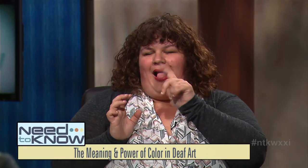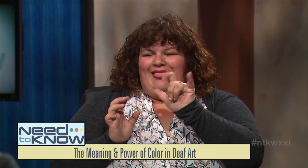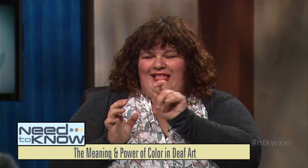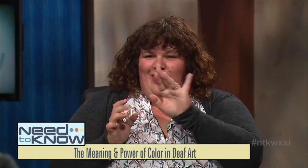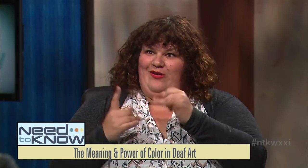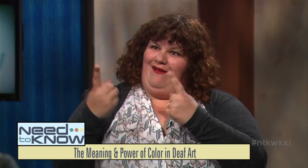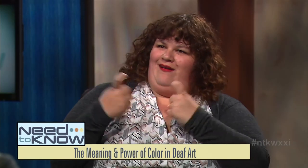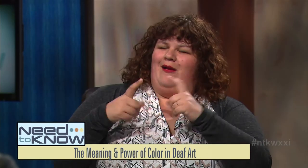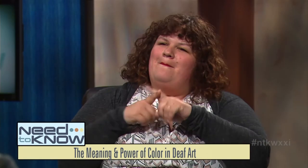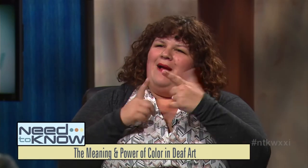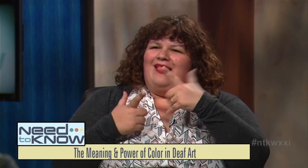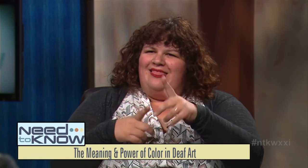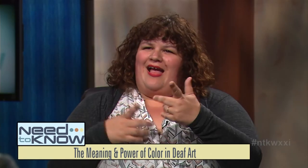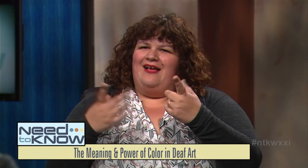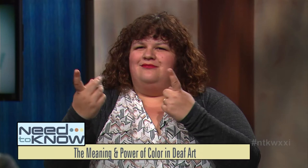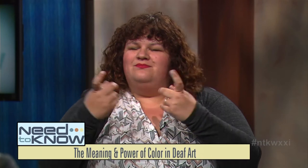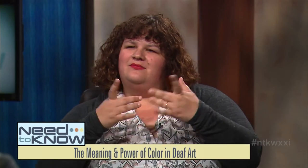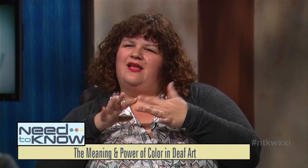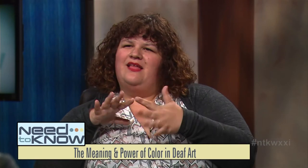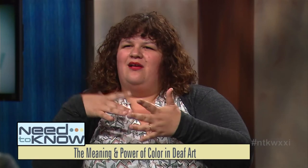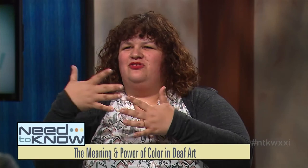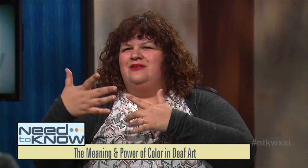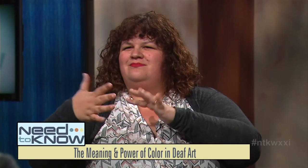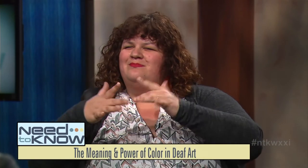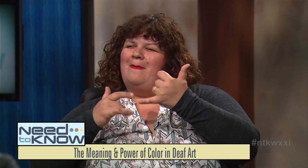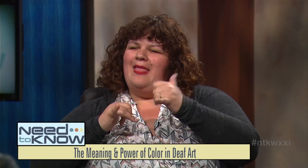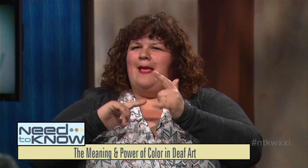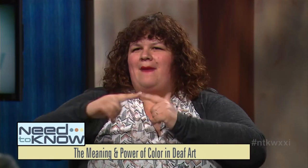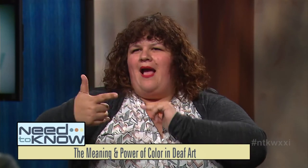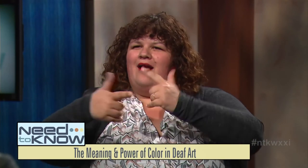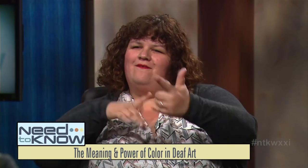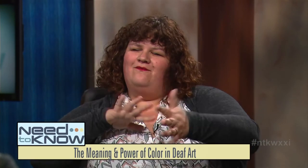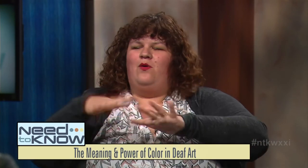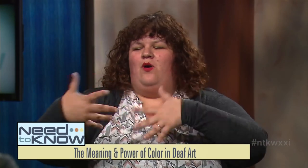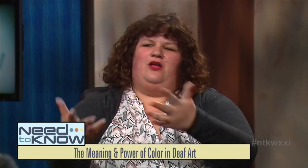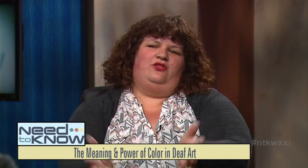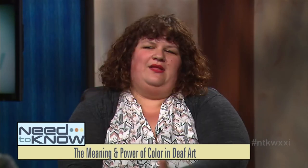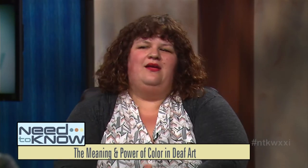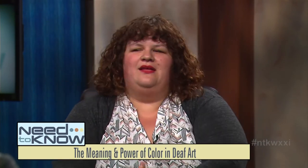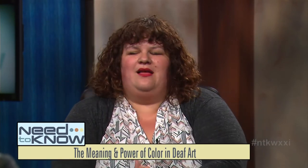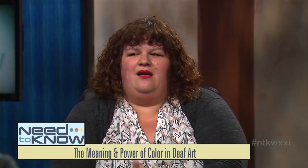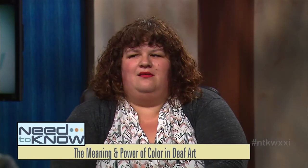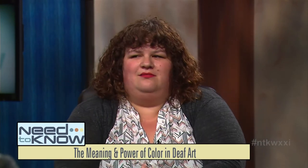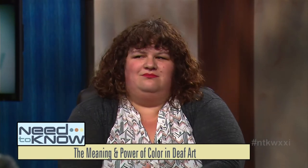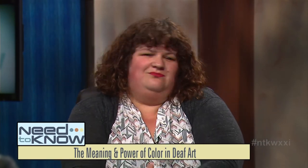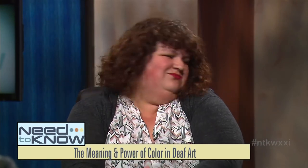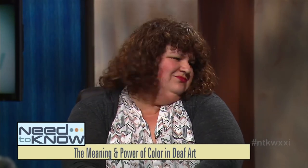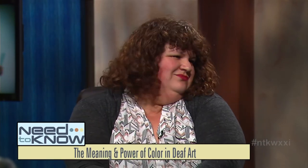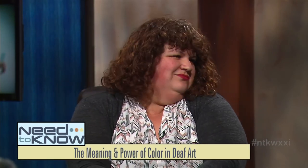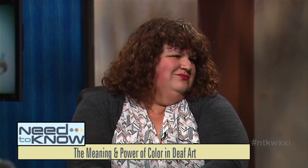I MEAN OBVIOUSLY THEY ARE NOT LITERALLY ASKING ME QUESTIONS, BUT IT'S JUST KIND OF IT'S A BACK AND FORTH PLAY WITH MY